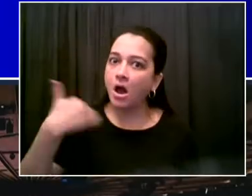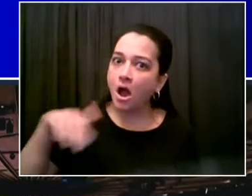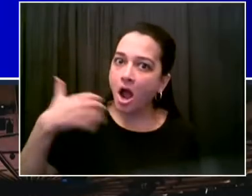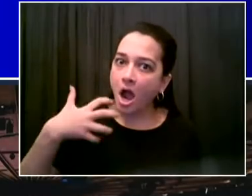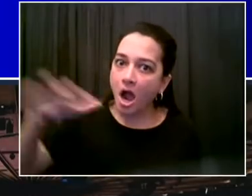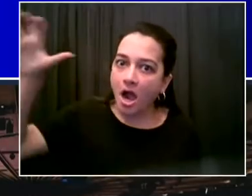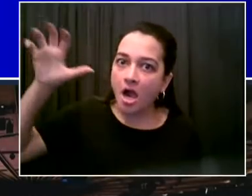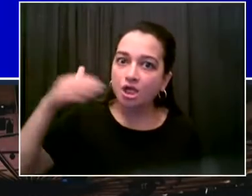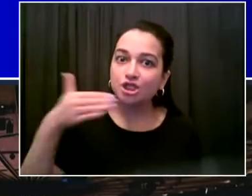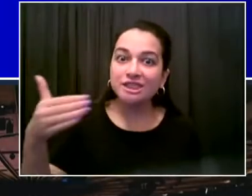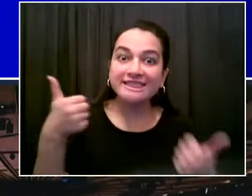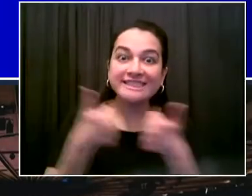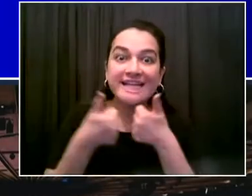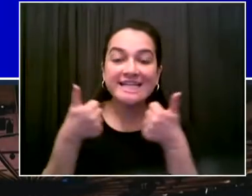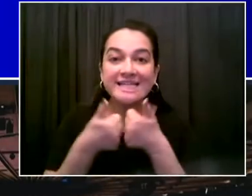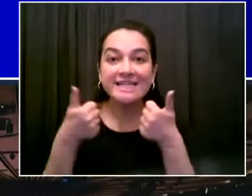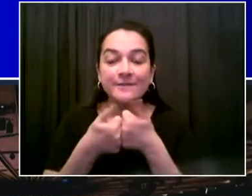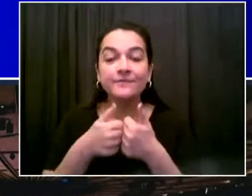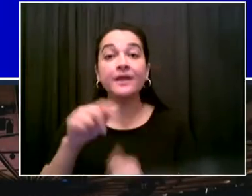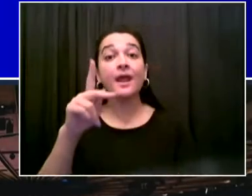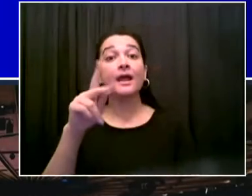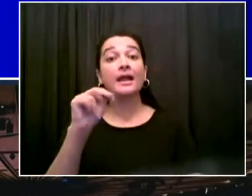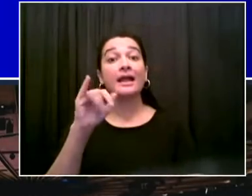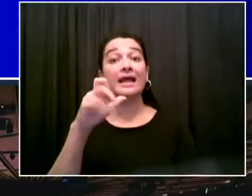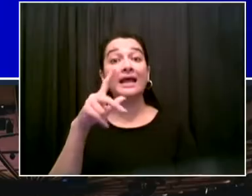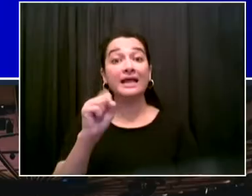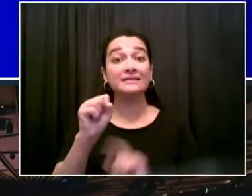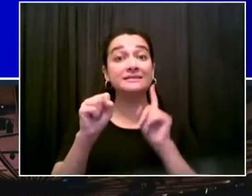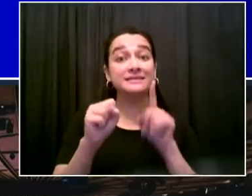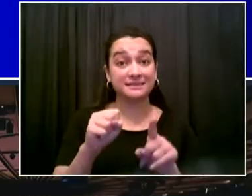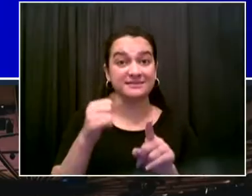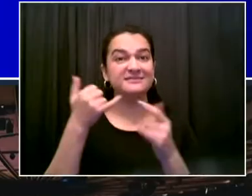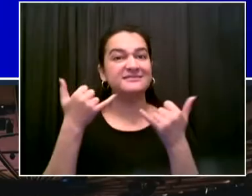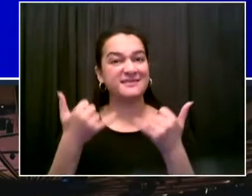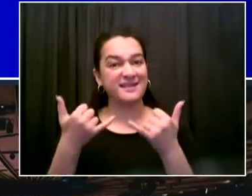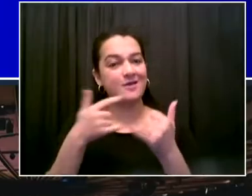THE NEXT TOOK A TOUGH LOSS ON SUNDAY BUT THE GARDEN WAS ROCKING. THERE WAS INCREDIBLE ENERGY. THIS IS A